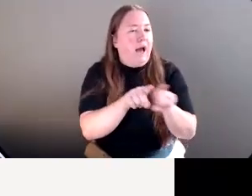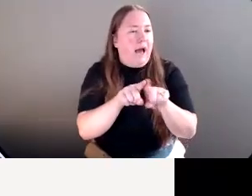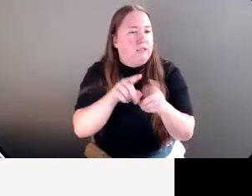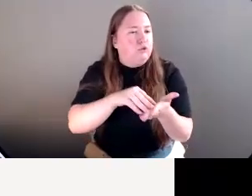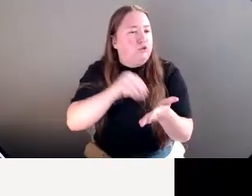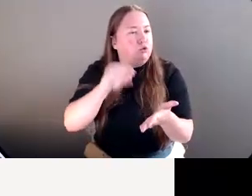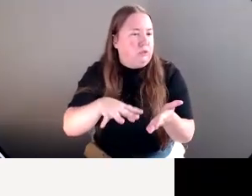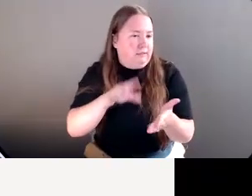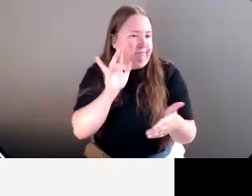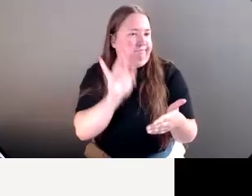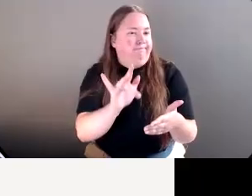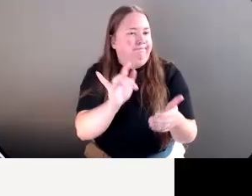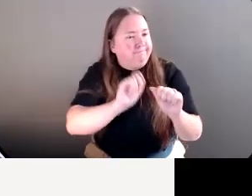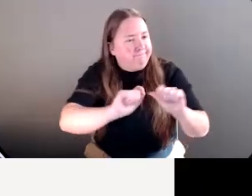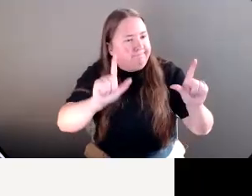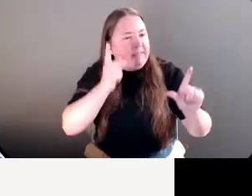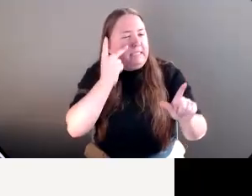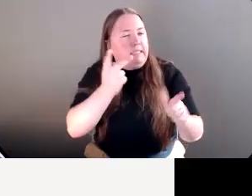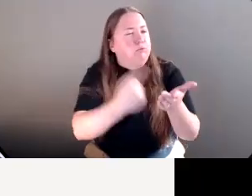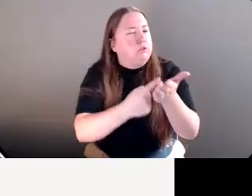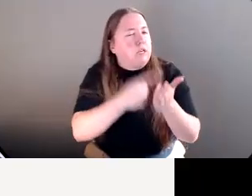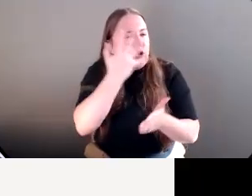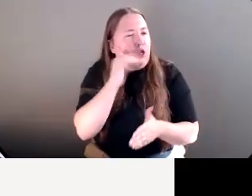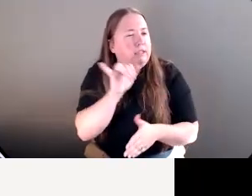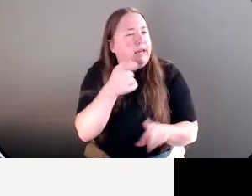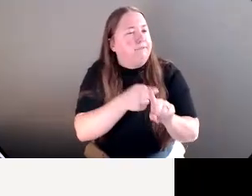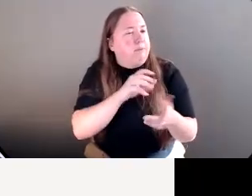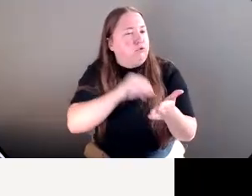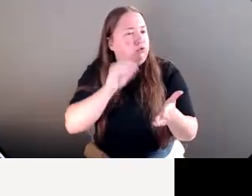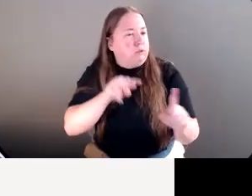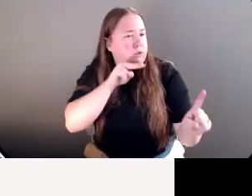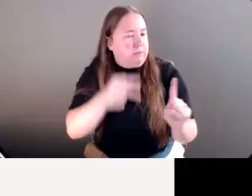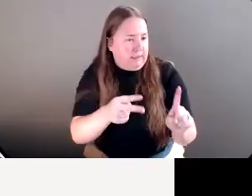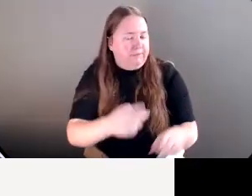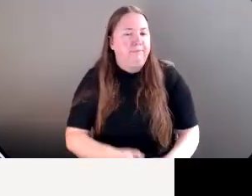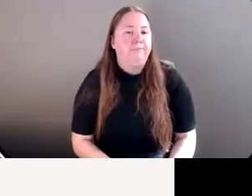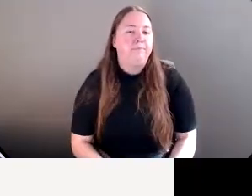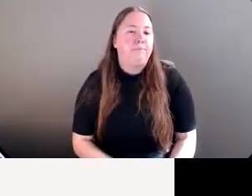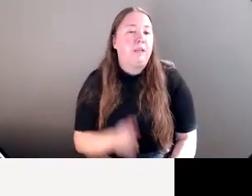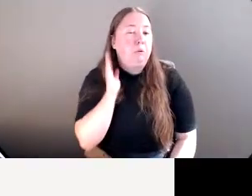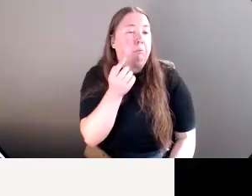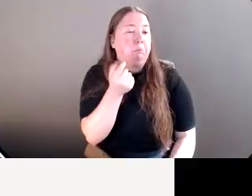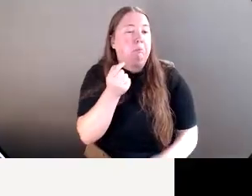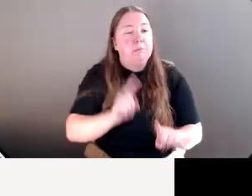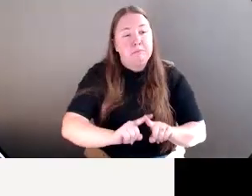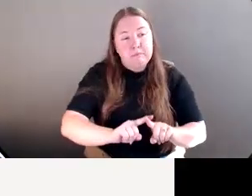to see how your discussion would look like from the student perspective. It is going to be a little bit different than how,